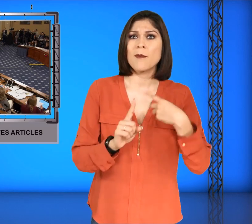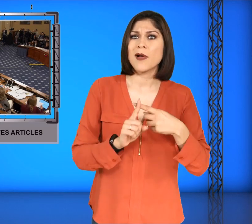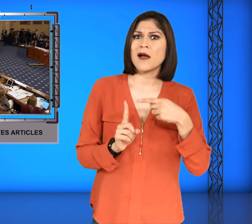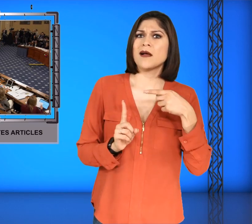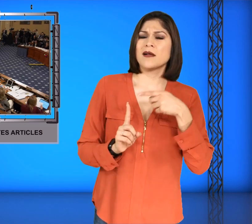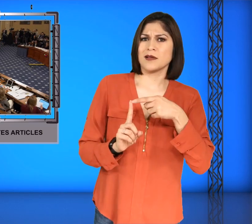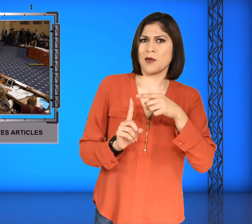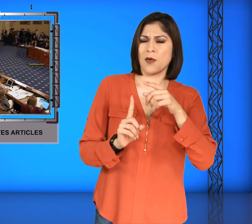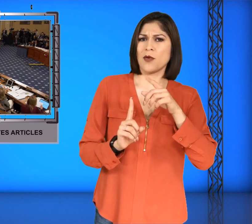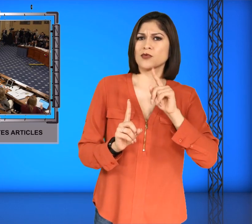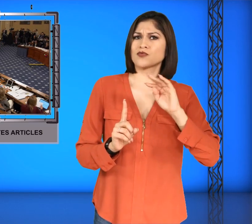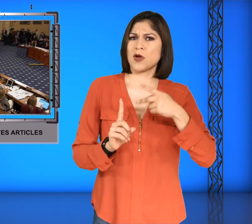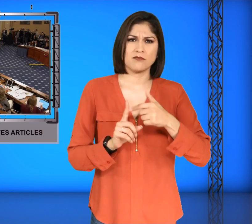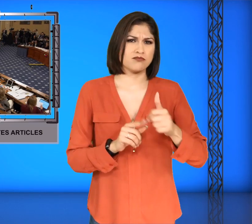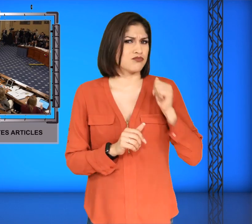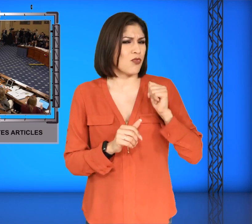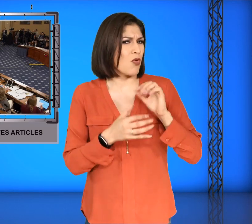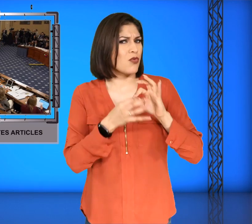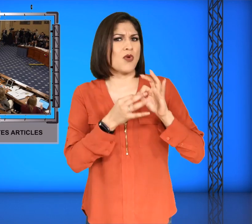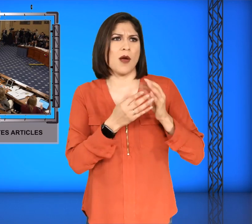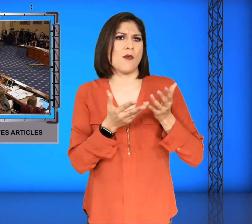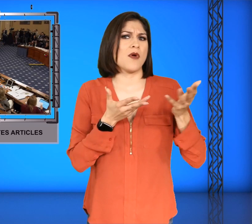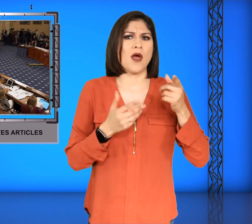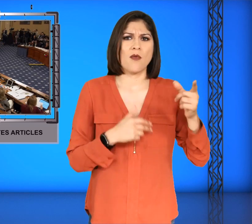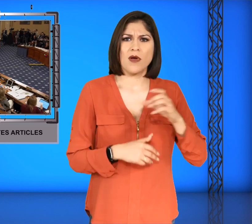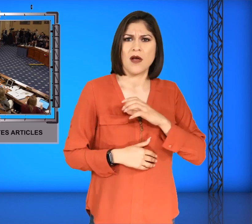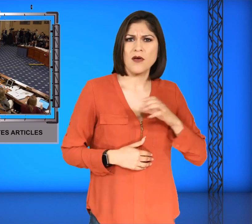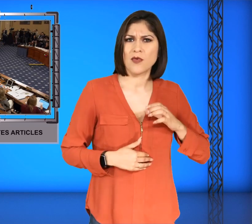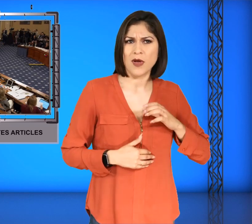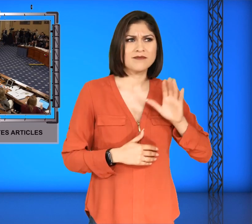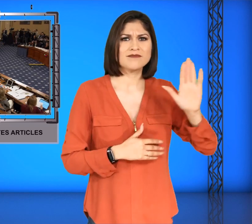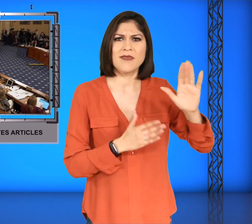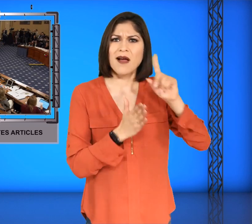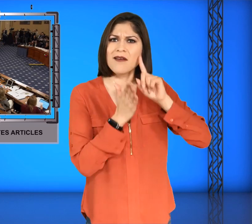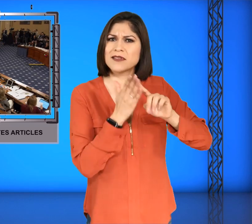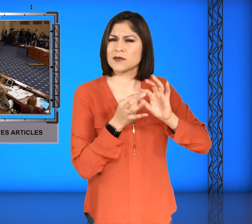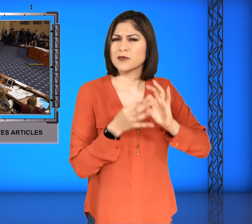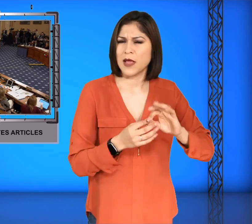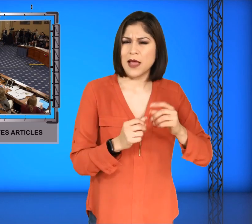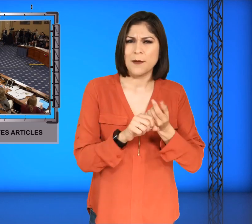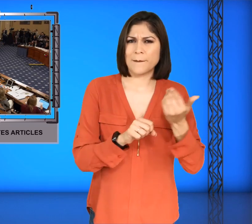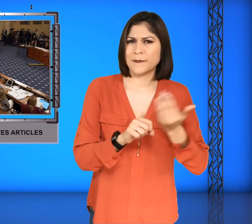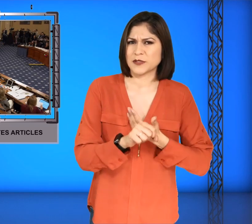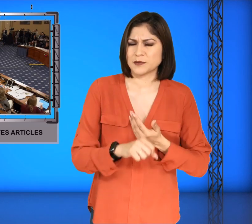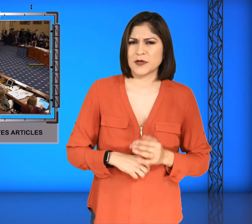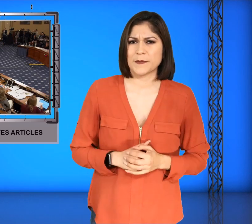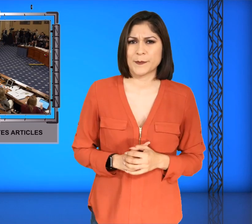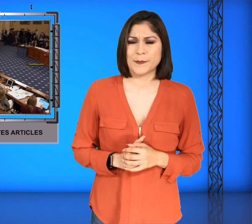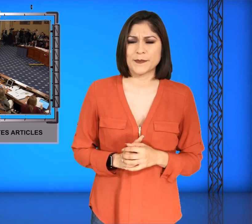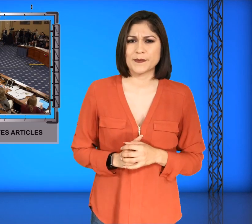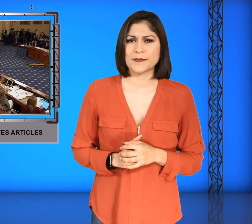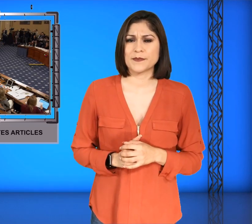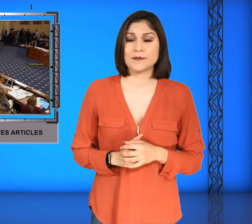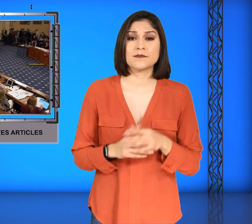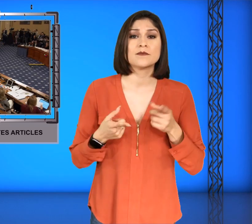And also obstructing Congress by refusing to cooperate with the impeachment inquiry.